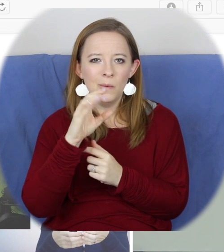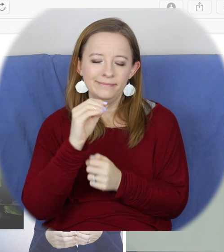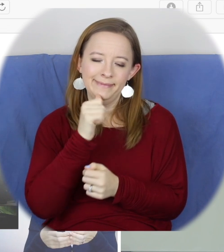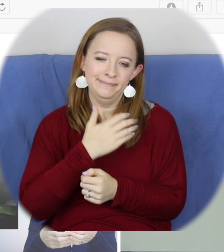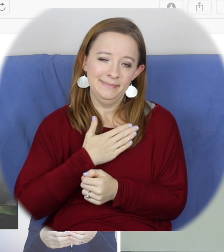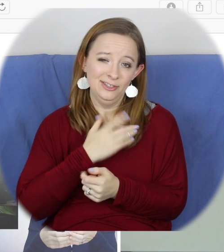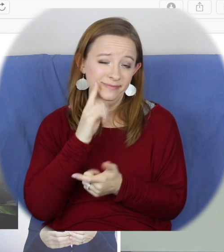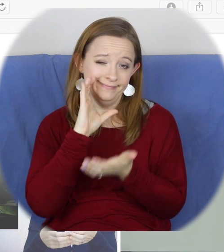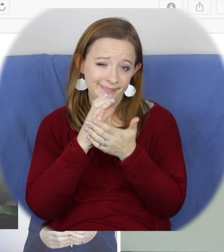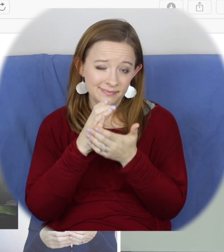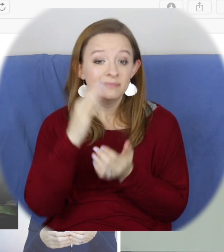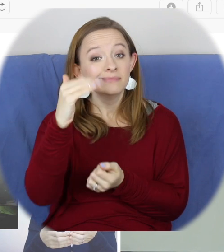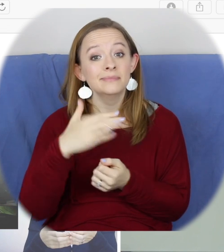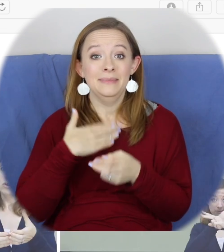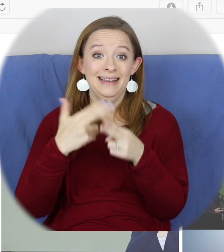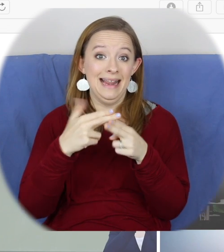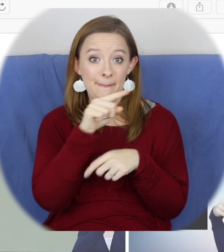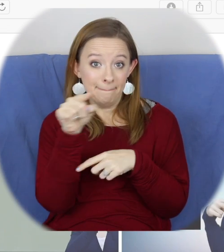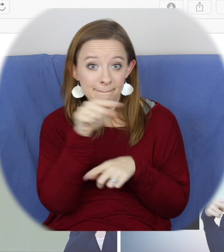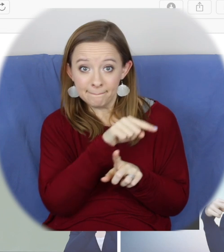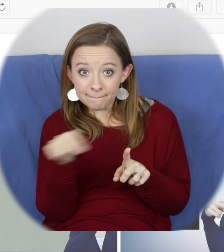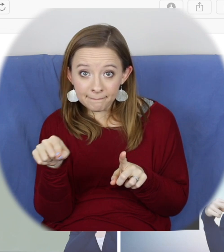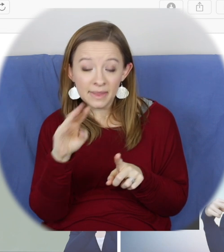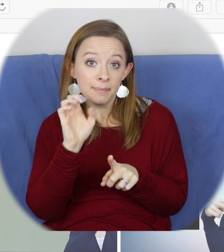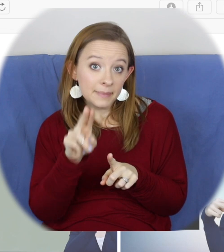It's not my logo. It's just an image. Then my name. I have my menu.